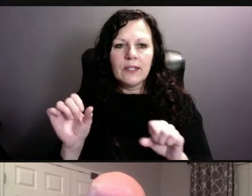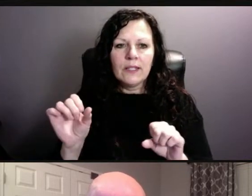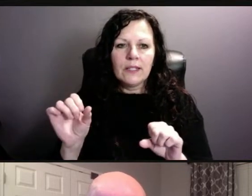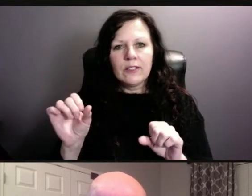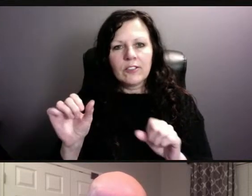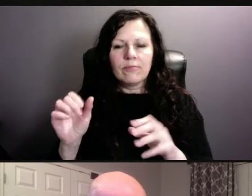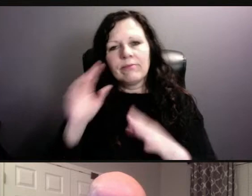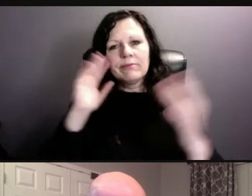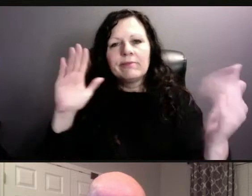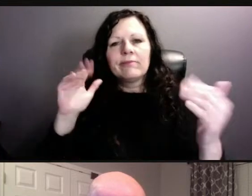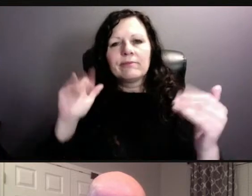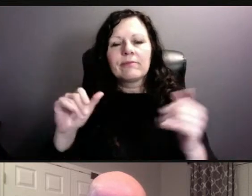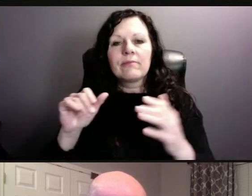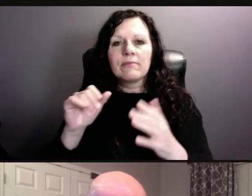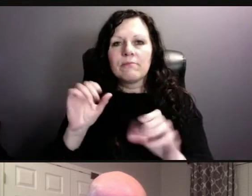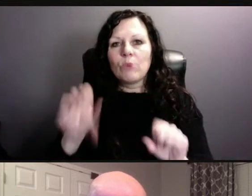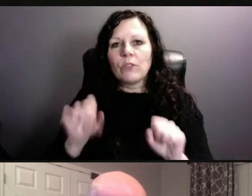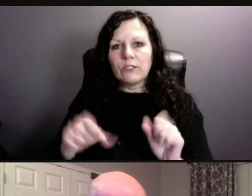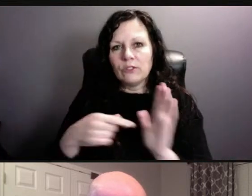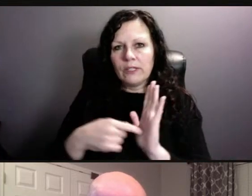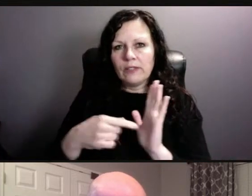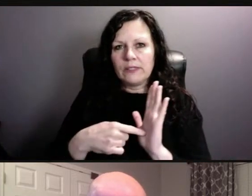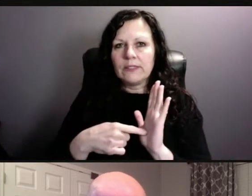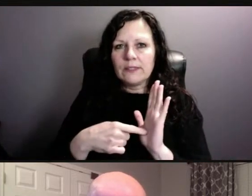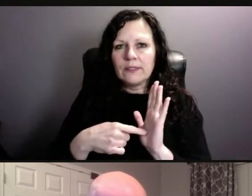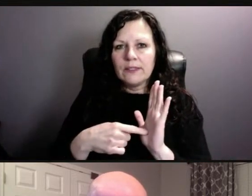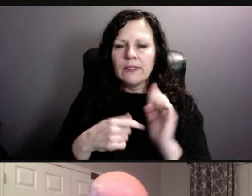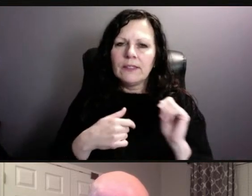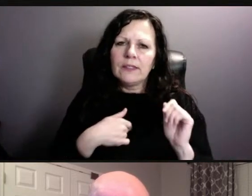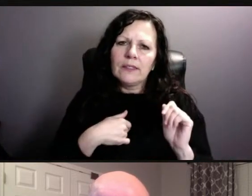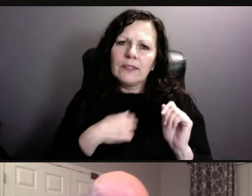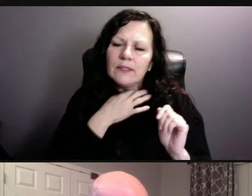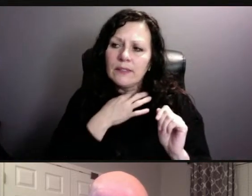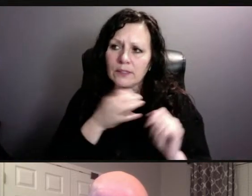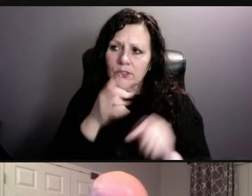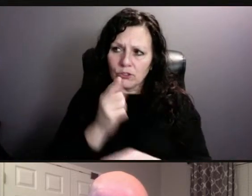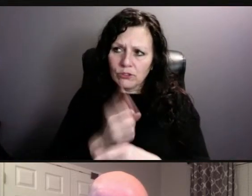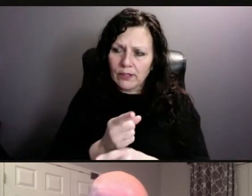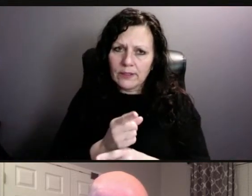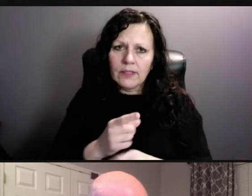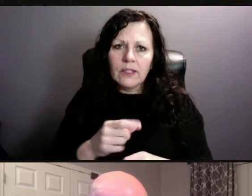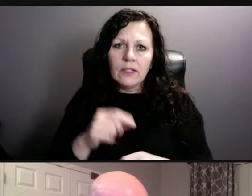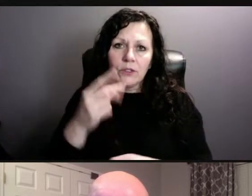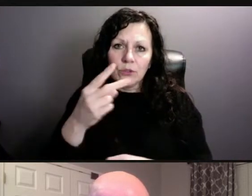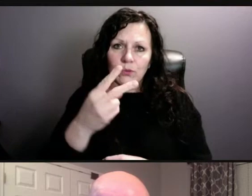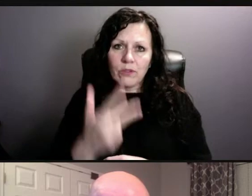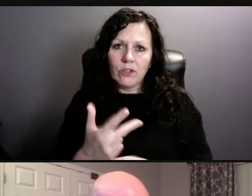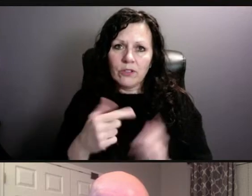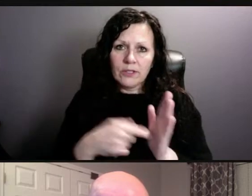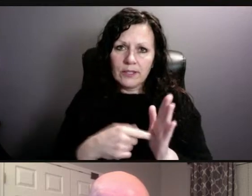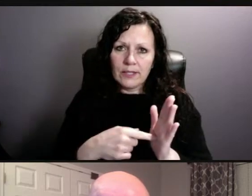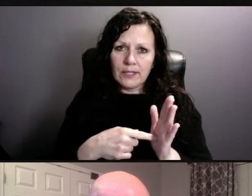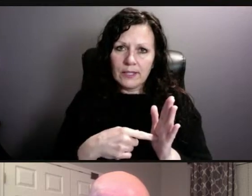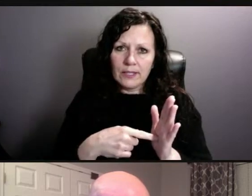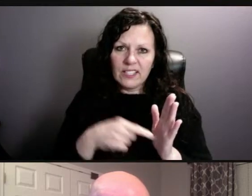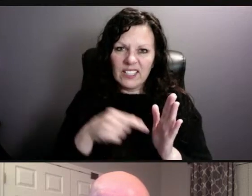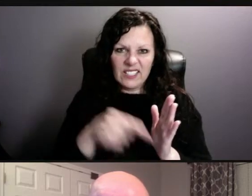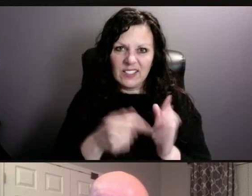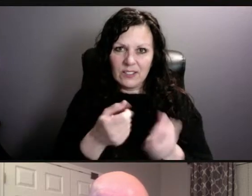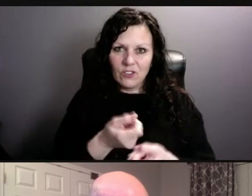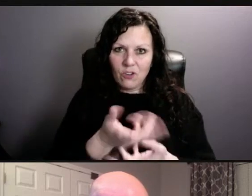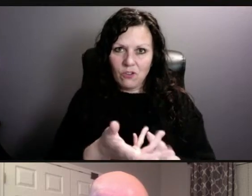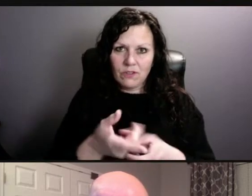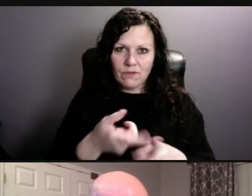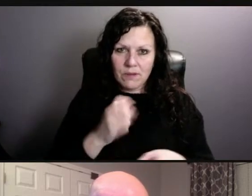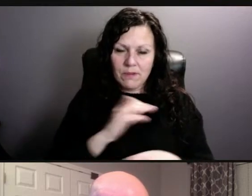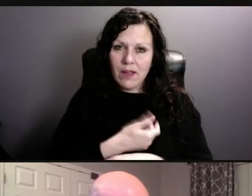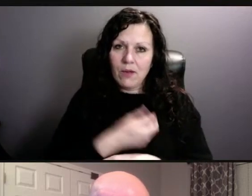SO IN THIS ANTICIPATED